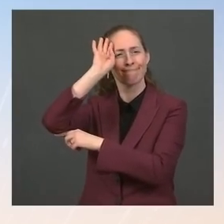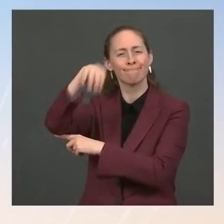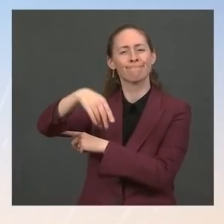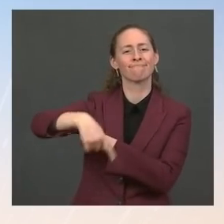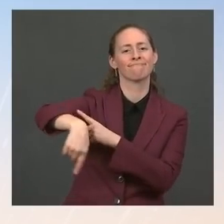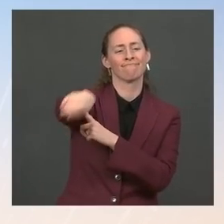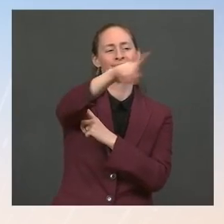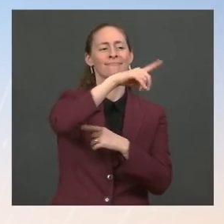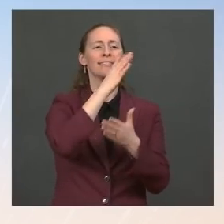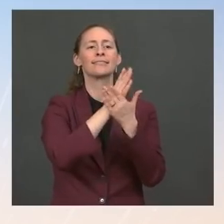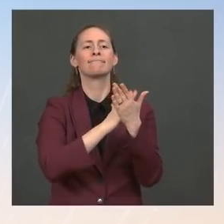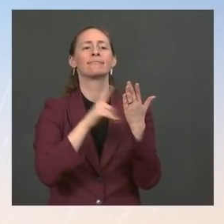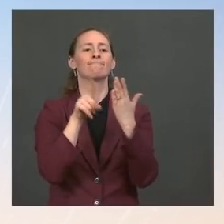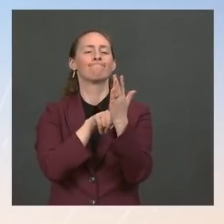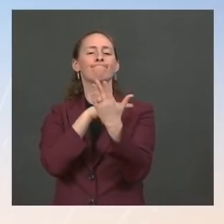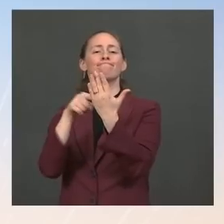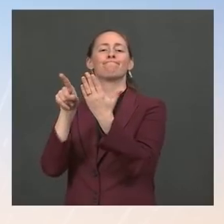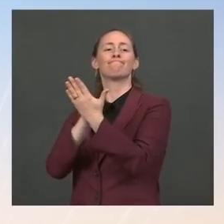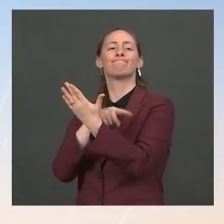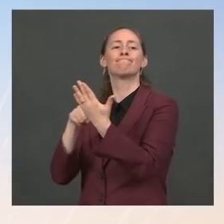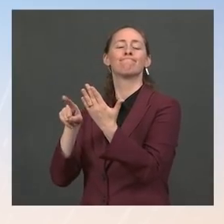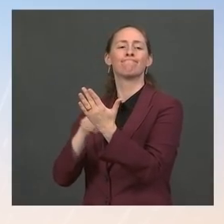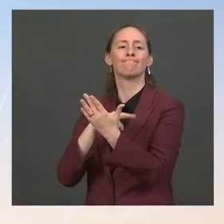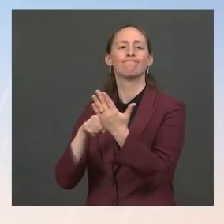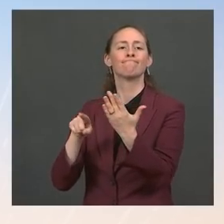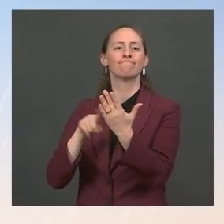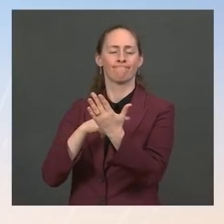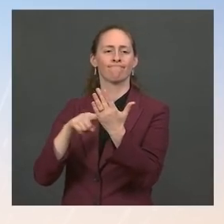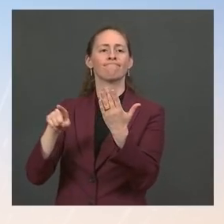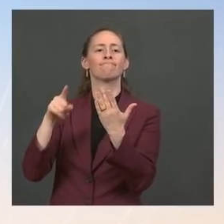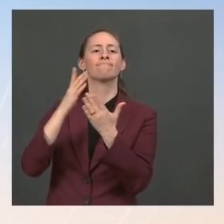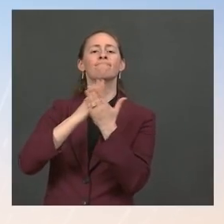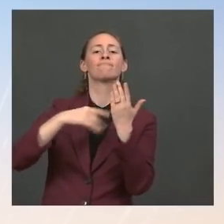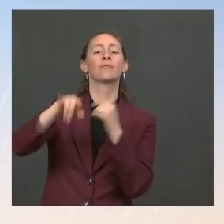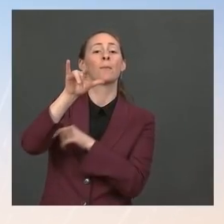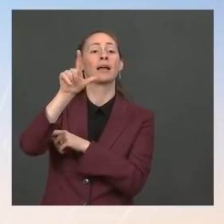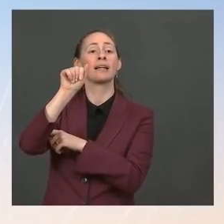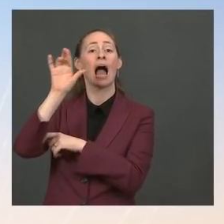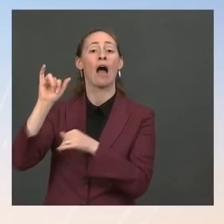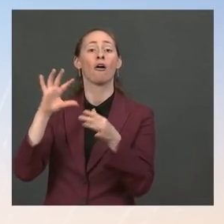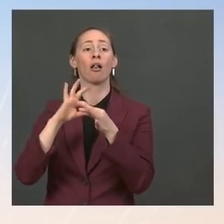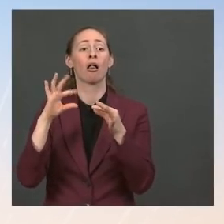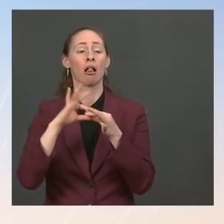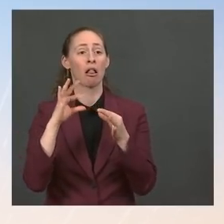"I don't think that's an inflation problem." He said if he was in Congress, he would vote for it. Moody's Analytics chief